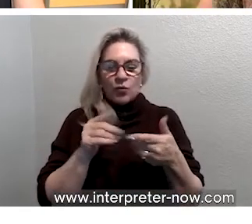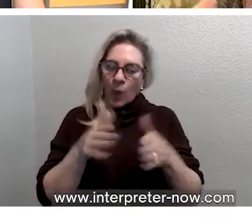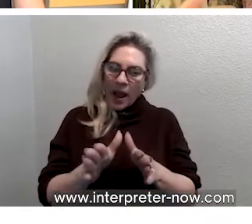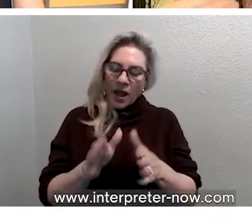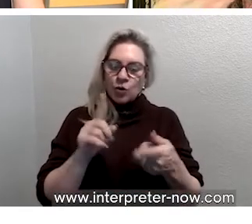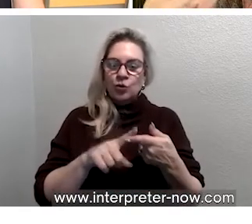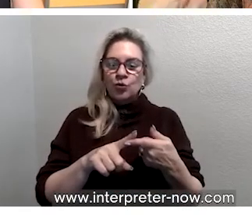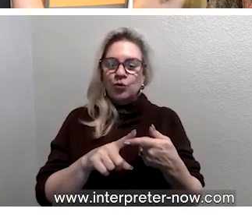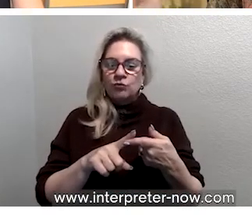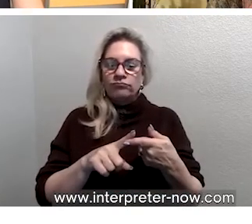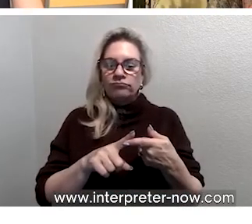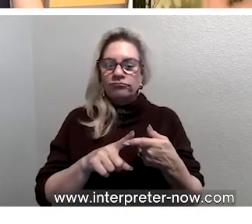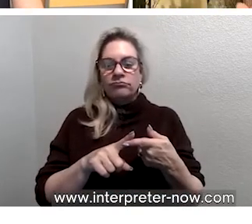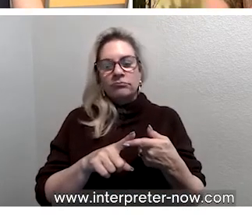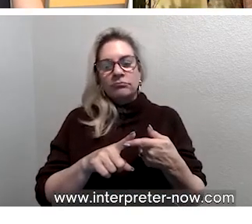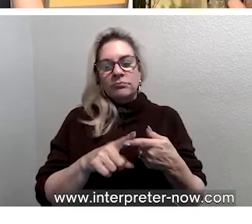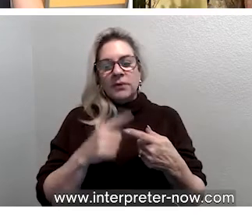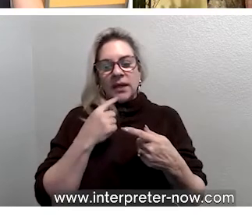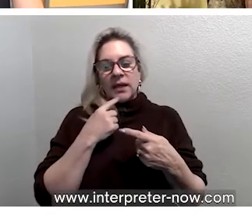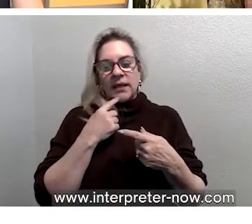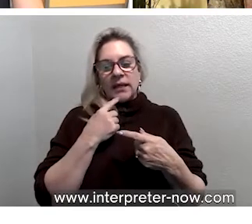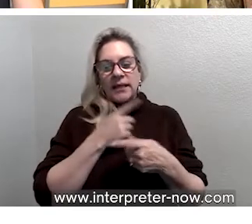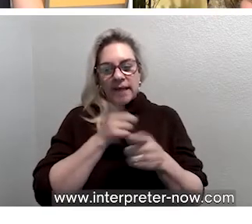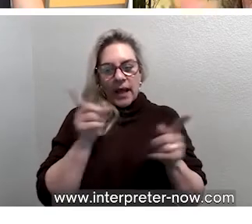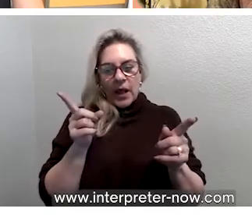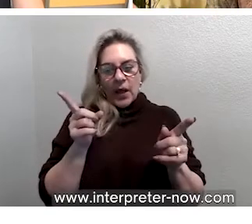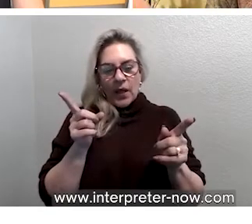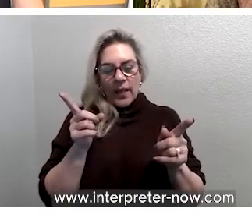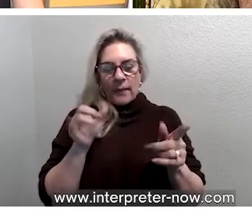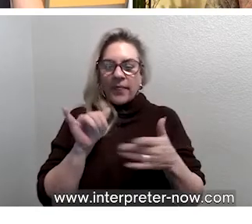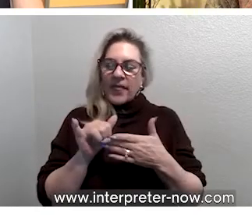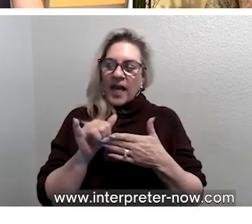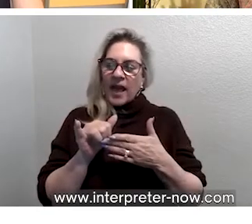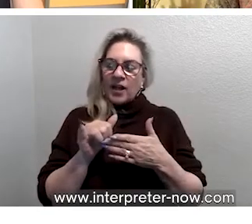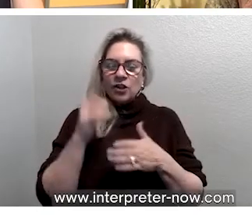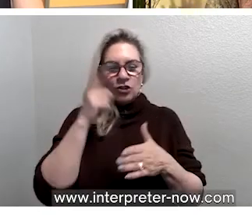To tell them we would never tell them to just like, check your identities at the door because